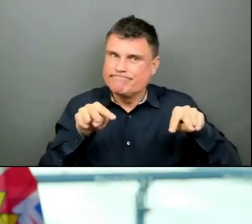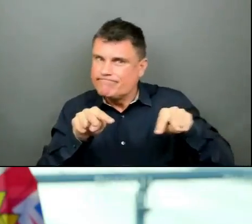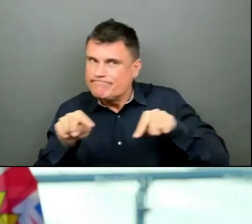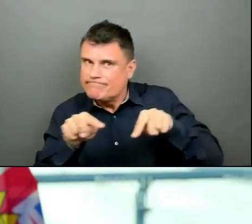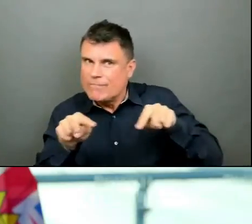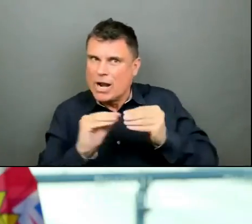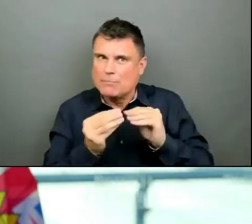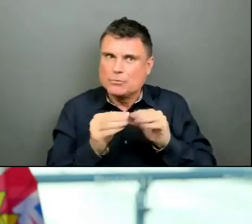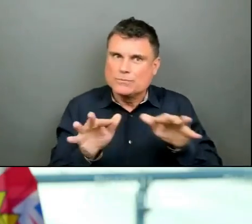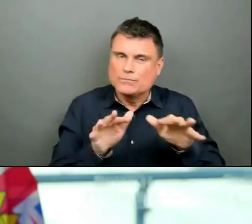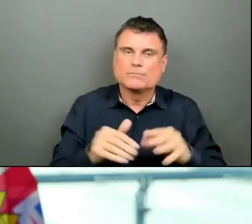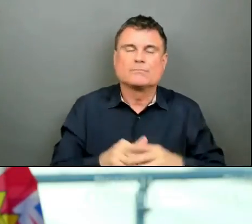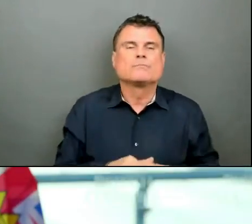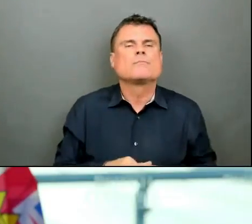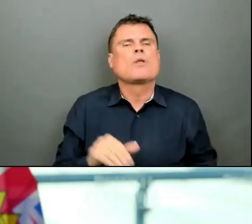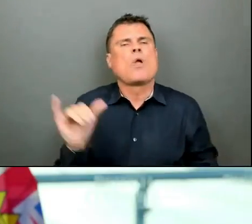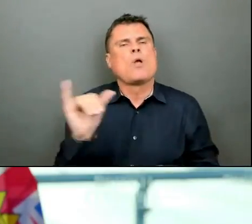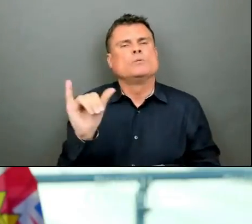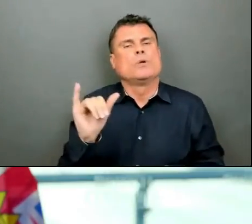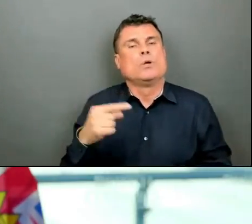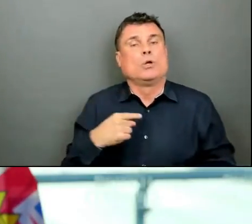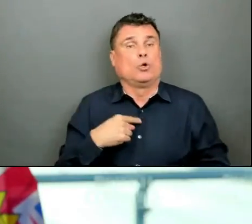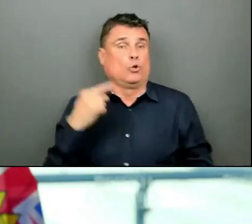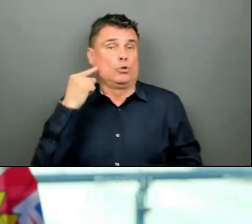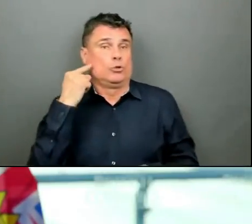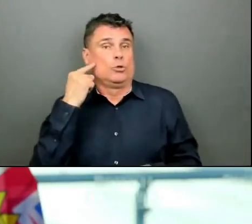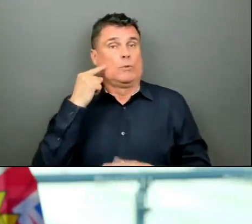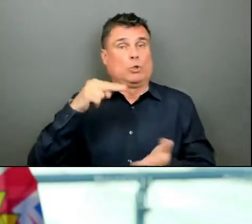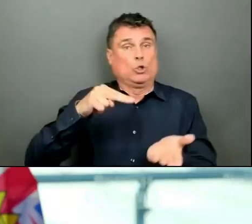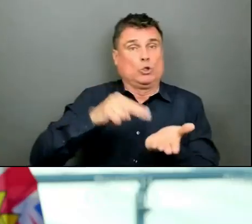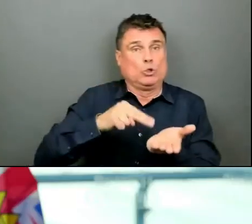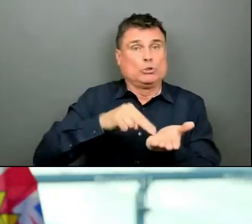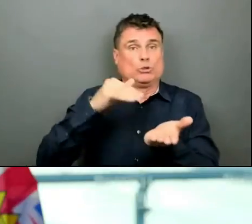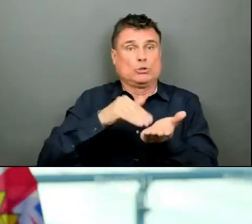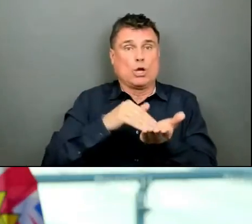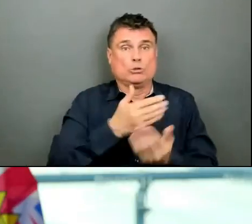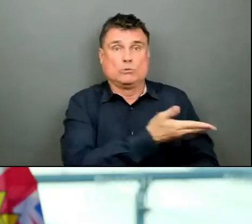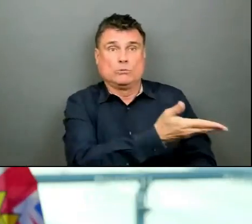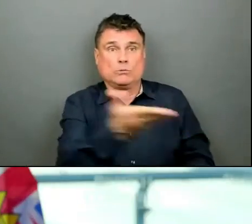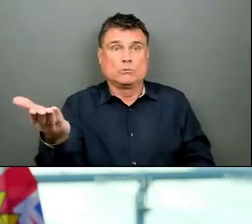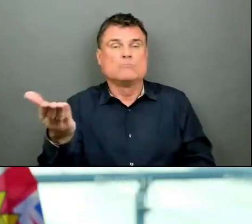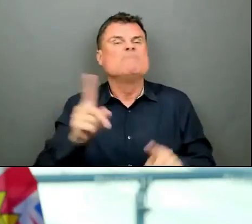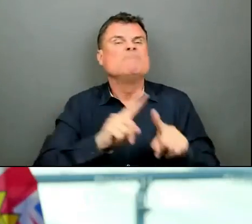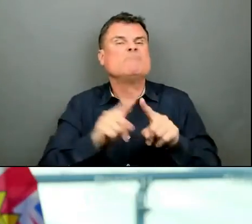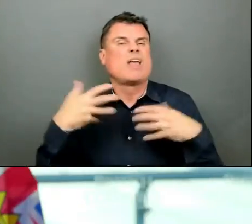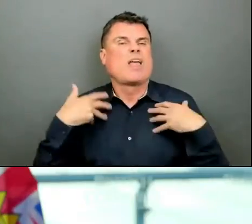percent the other thing I am hearing from authorities in hospital, and we heard